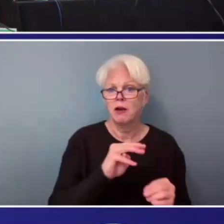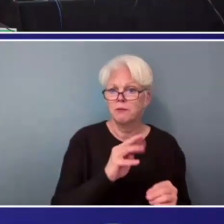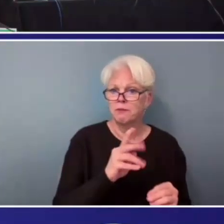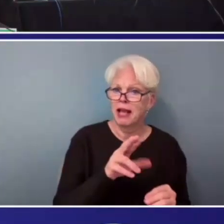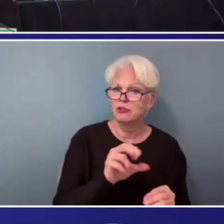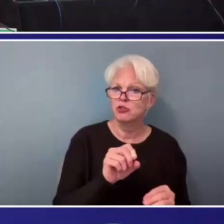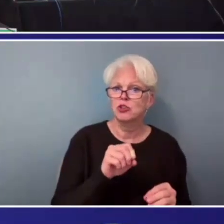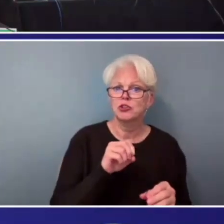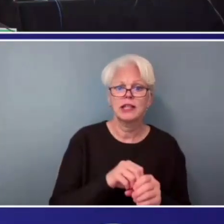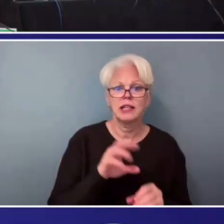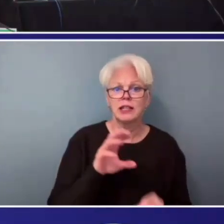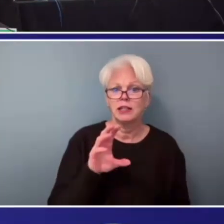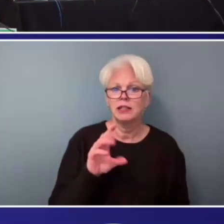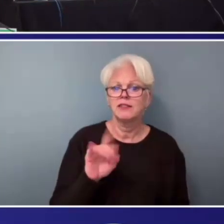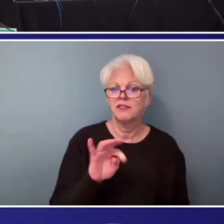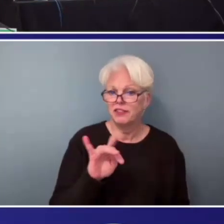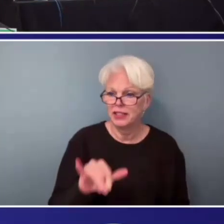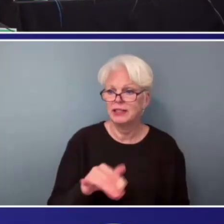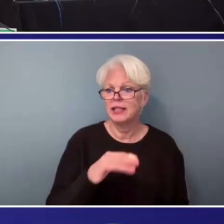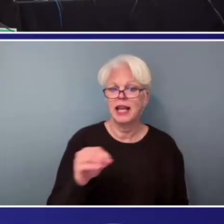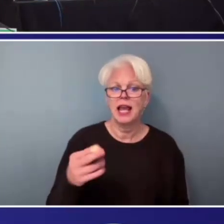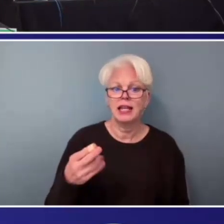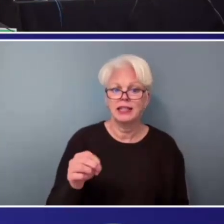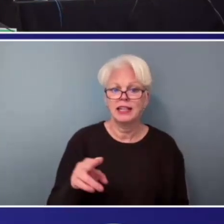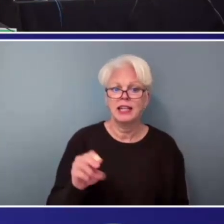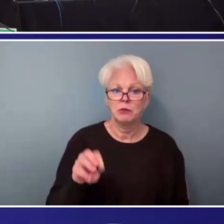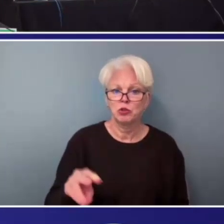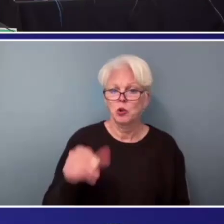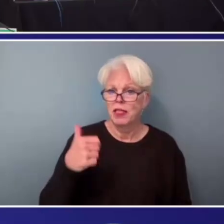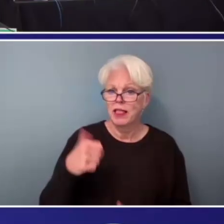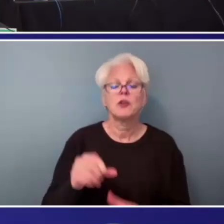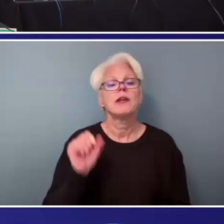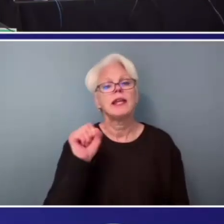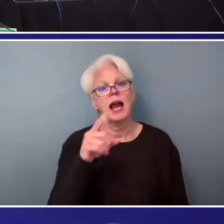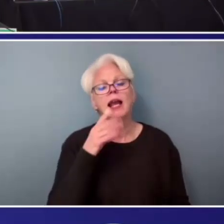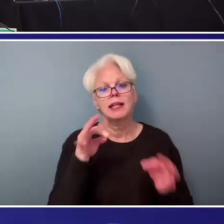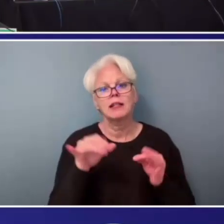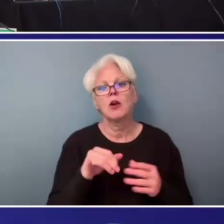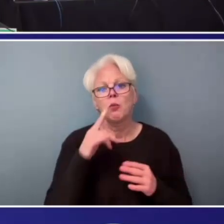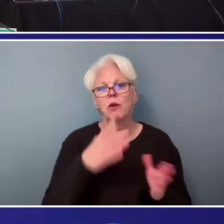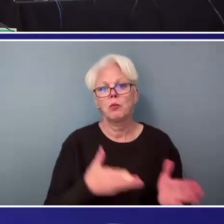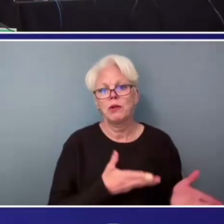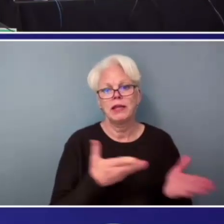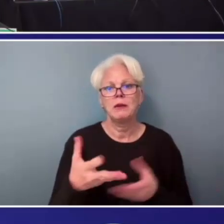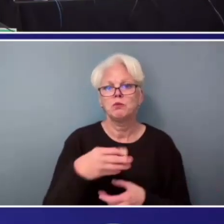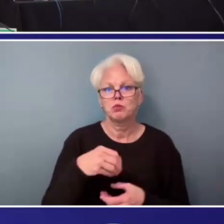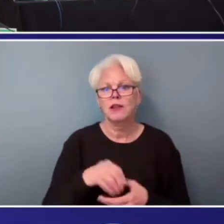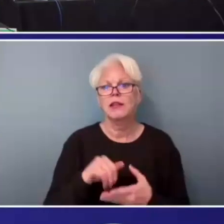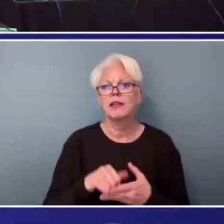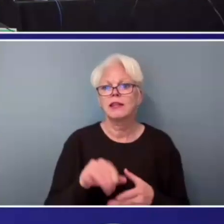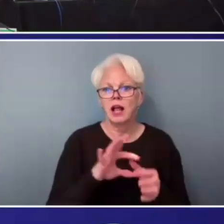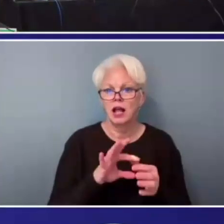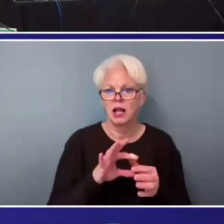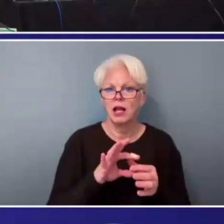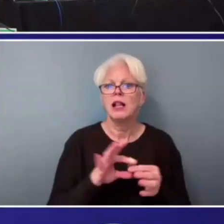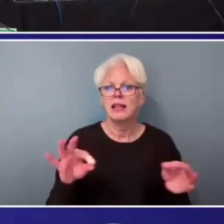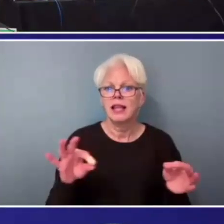Hebrew letter? Yeah, I can actually explain that. So, you know, when we brought this in, the language included within a professional